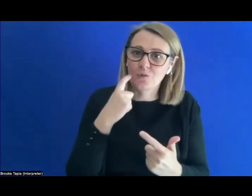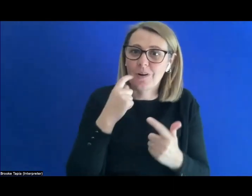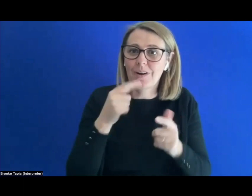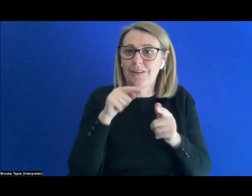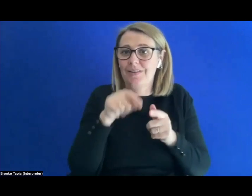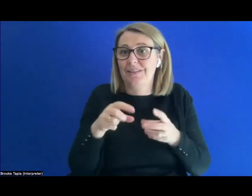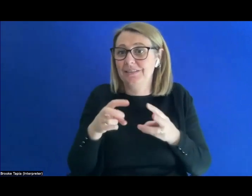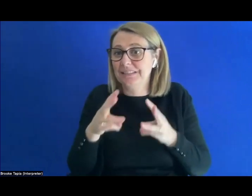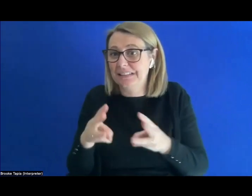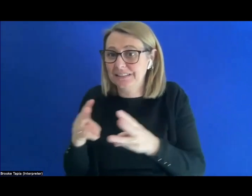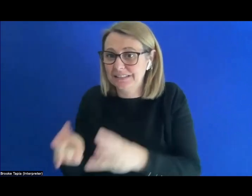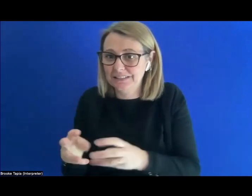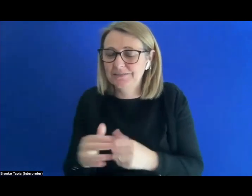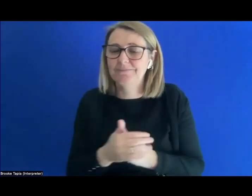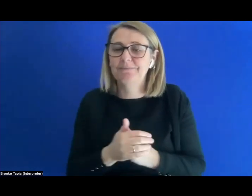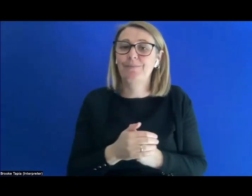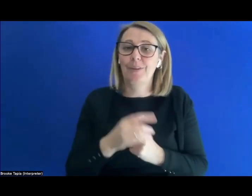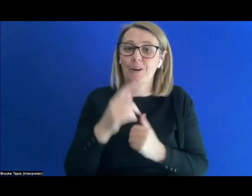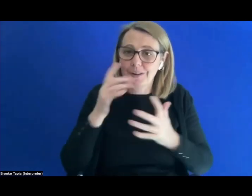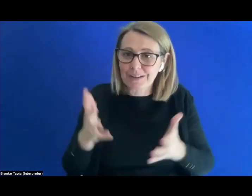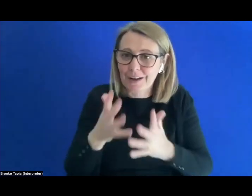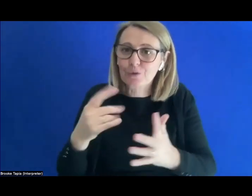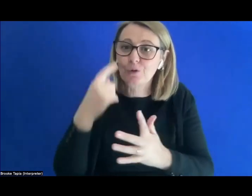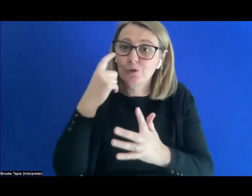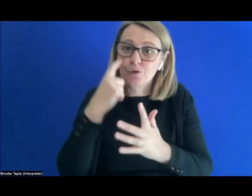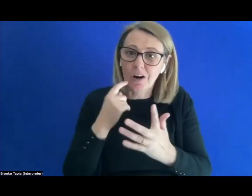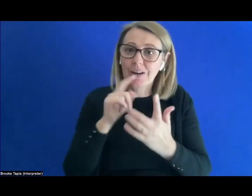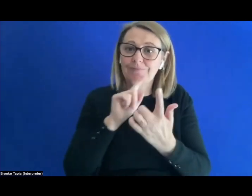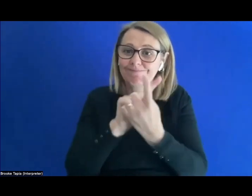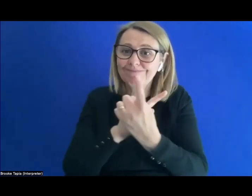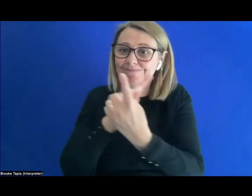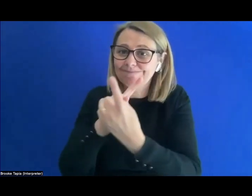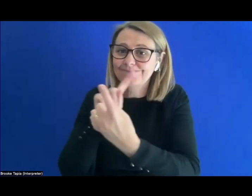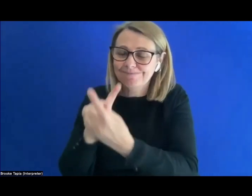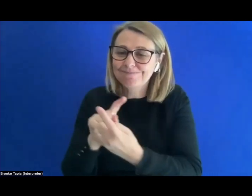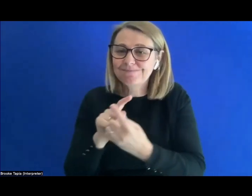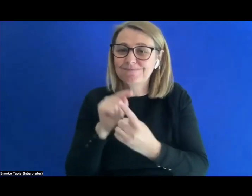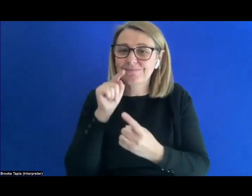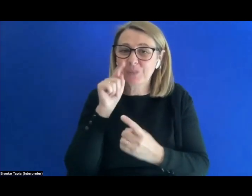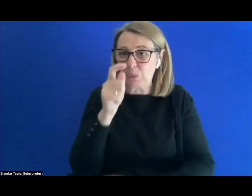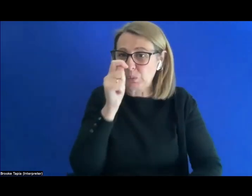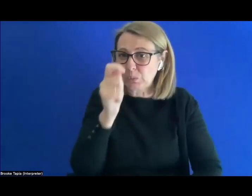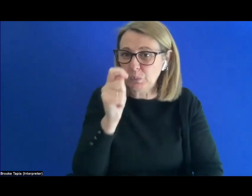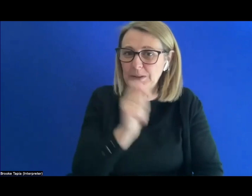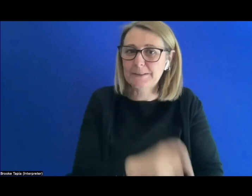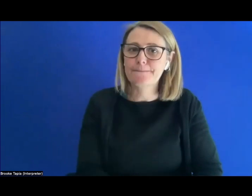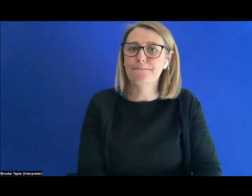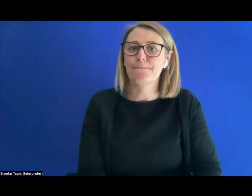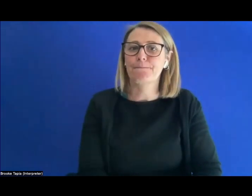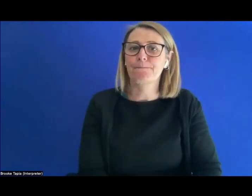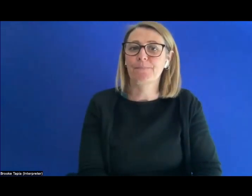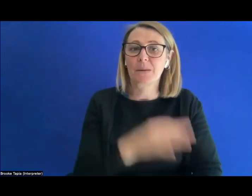encourage you to go out and start trying it really soon, but don’t give up. Realise that